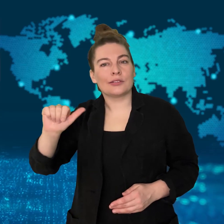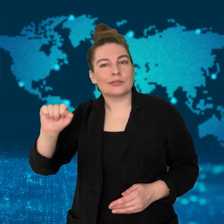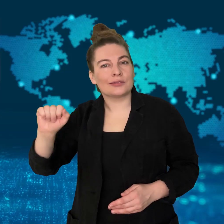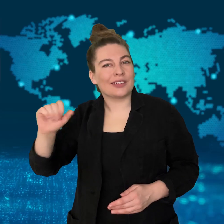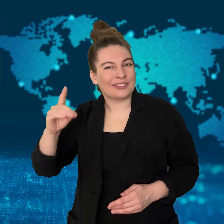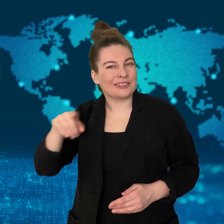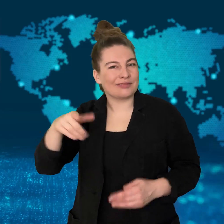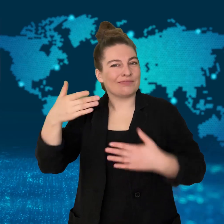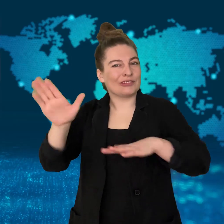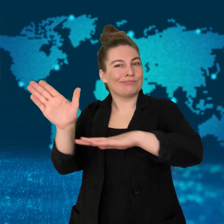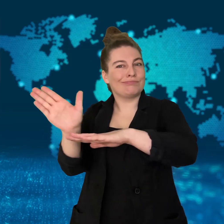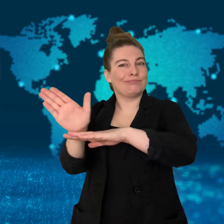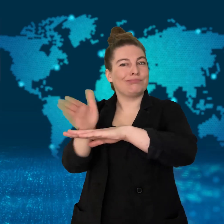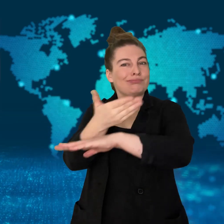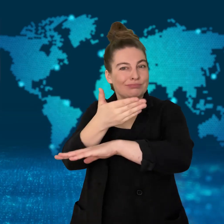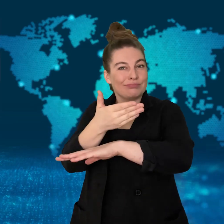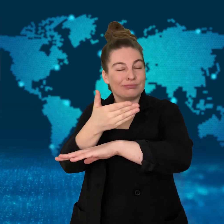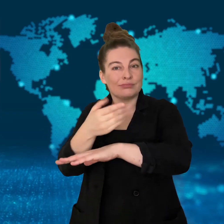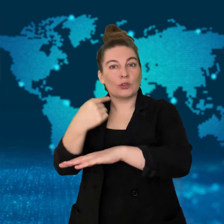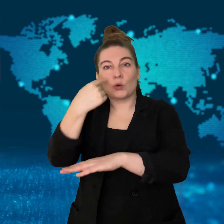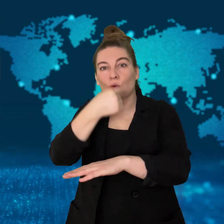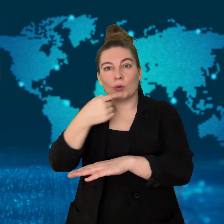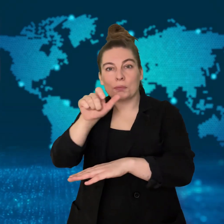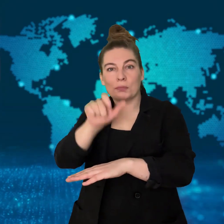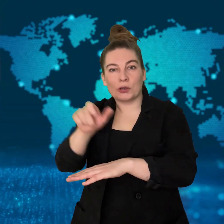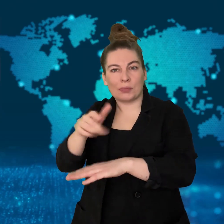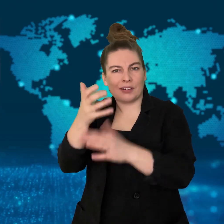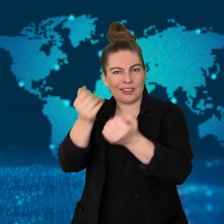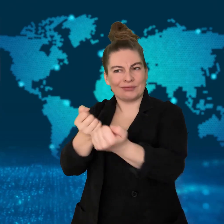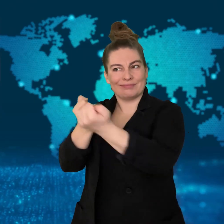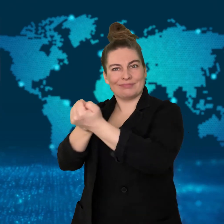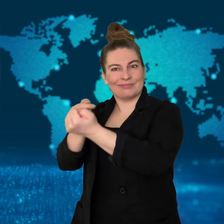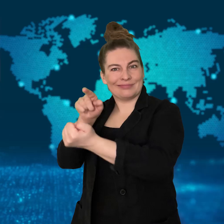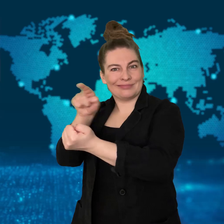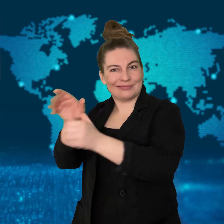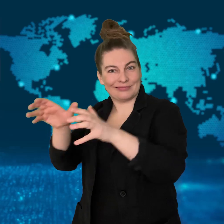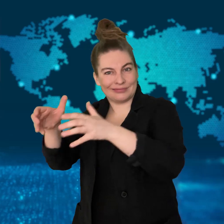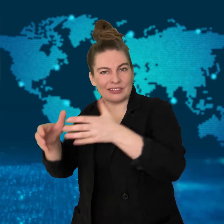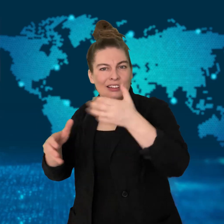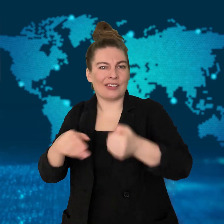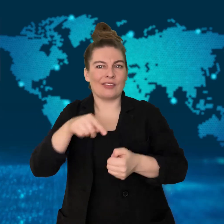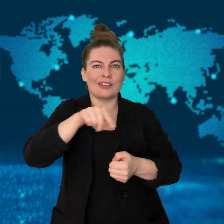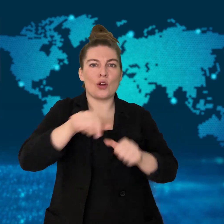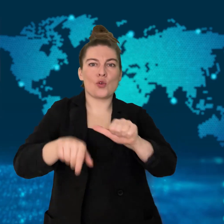Hundreds of people have been reported killed or wounded